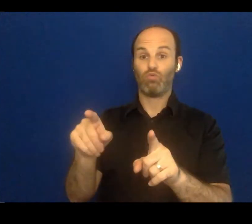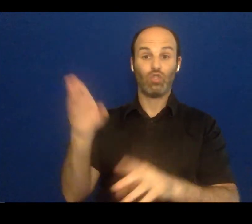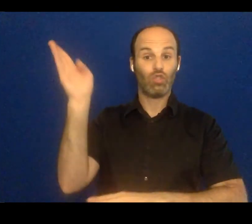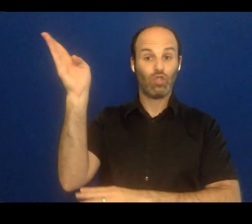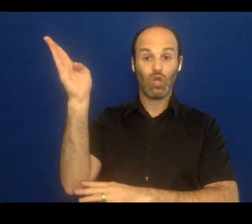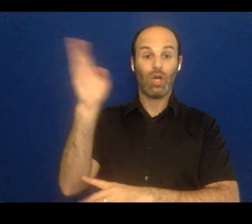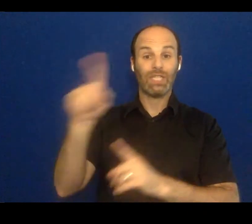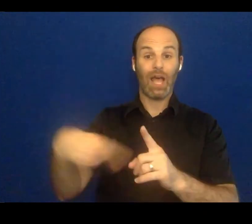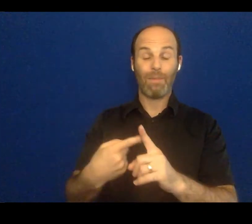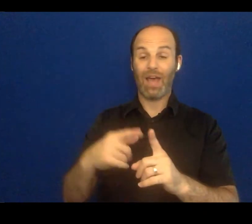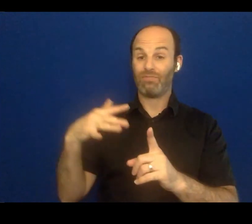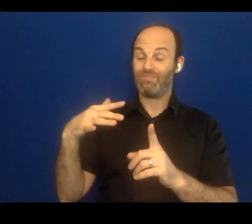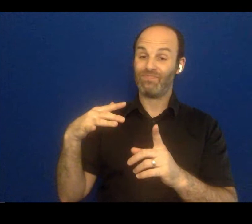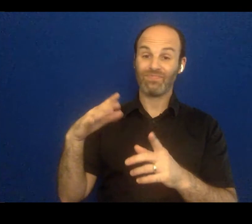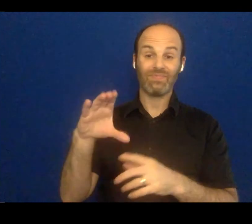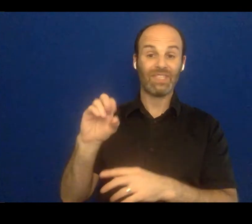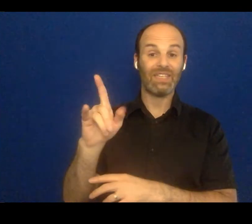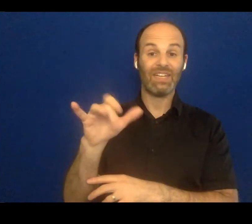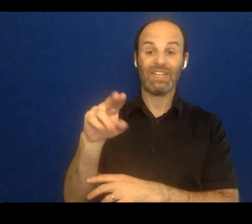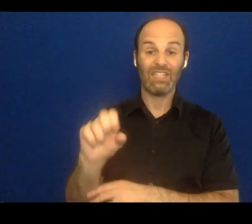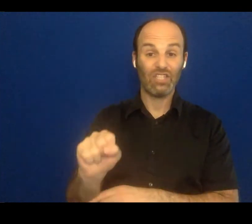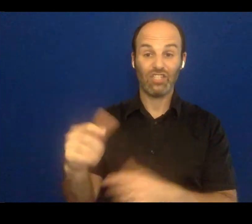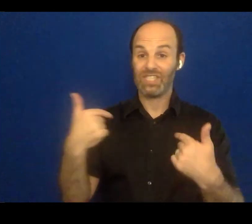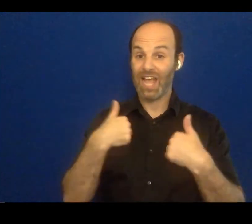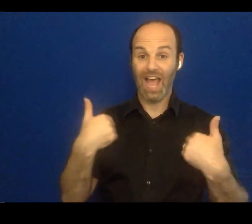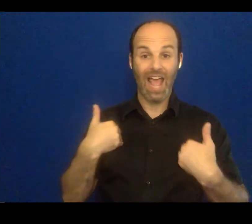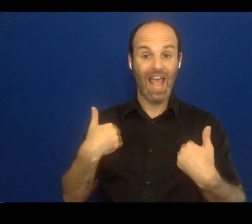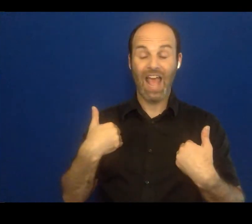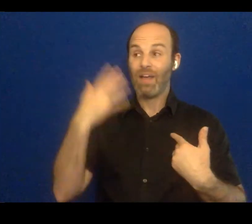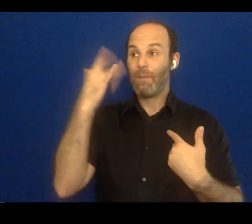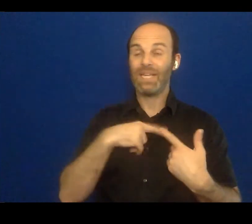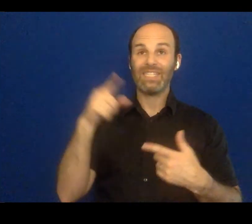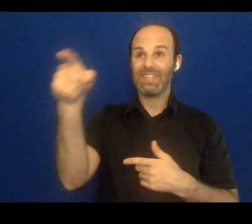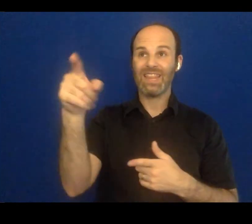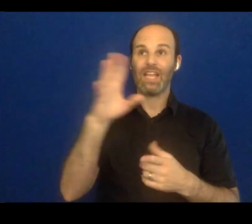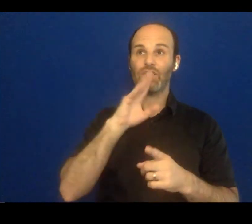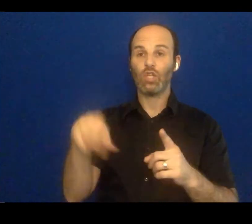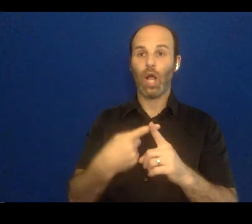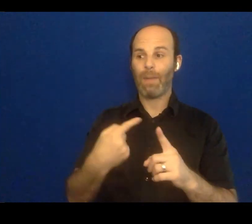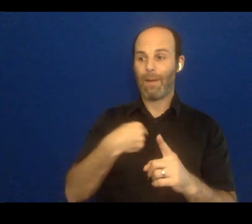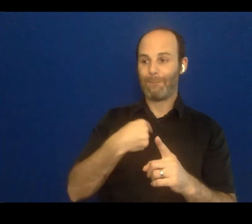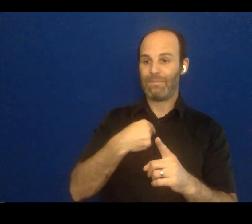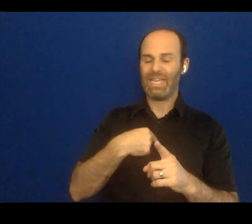OF JUST HEARING PEOPLE LIKE ME TALKED ABOUT IN SUCH NEGATIVE